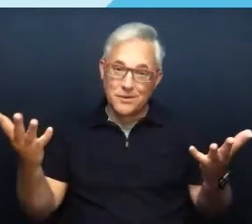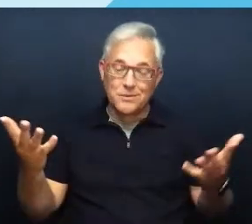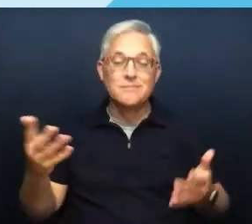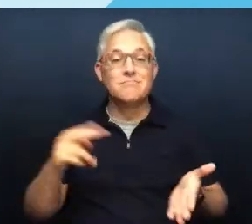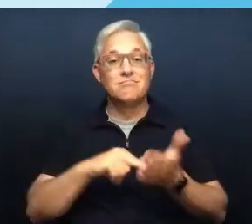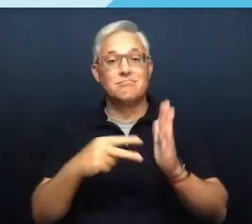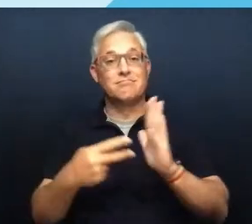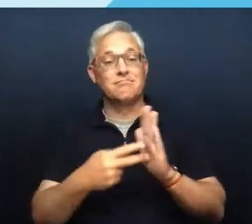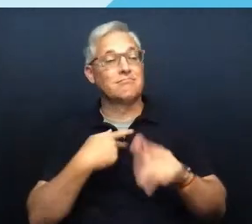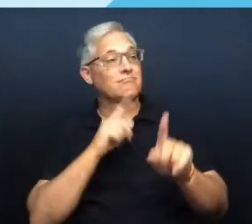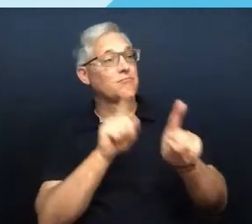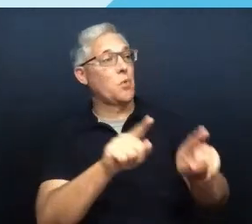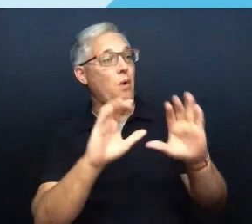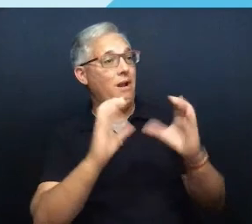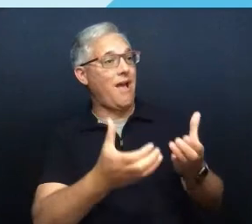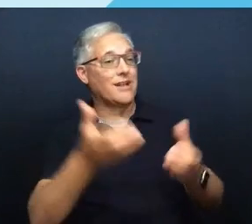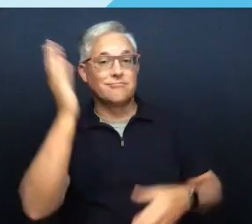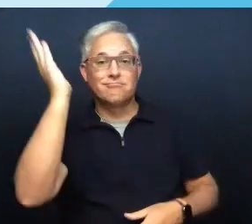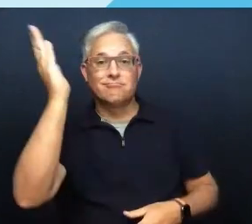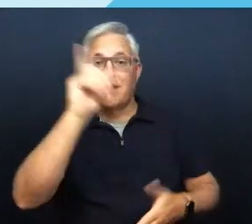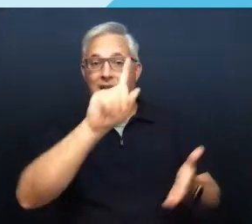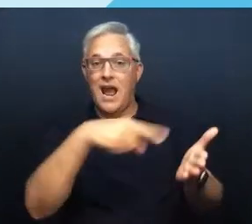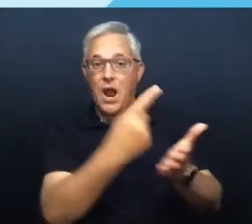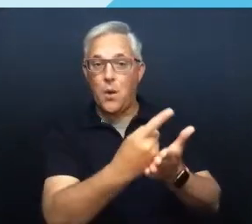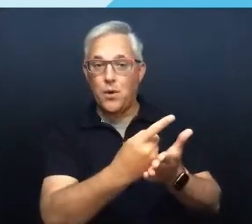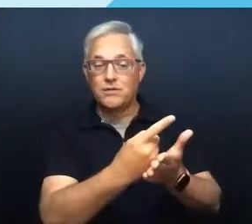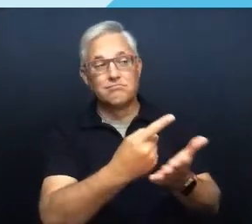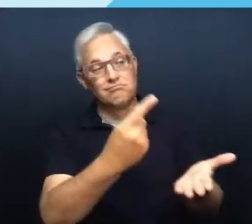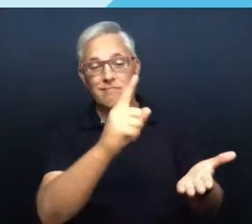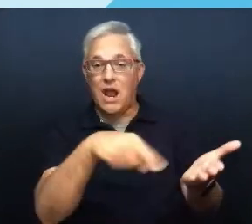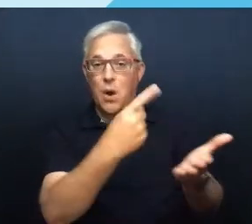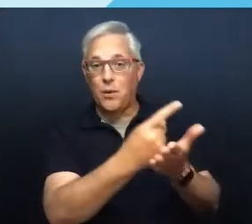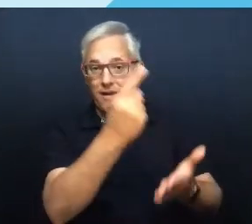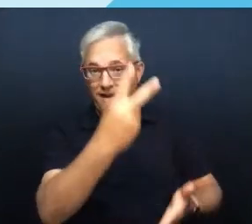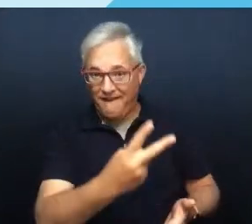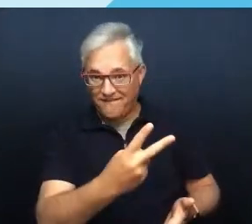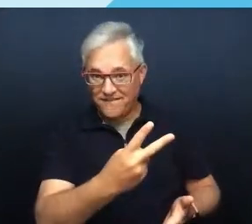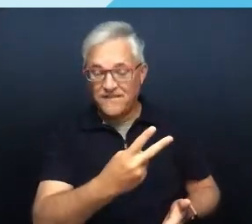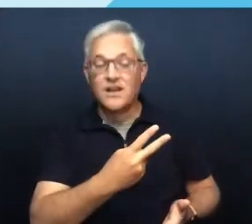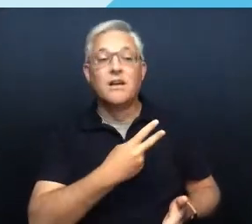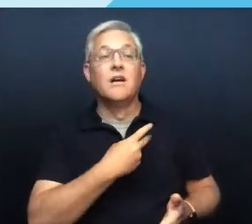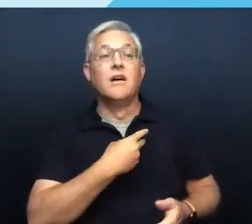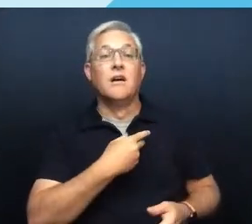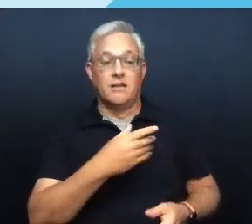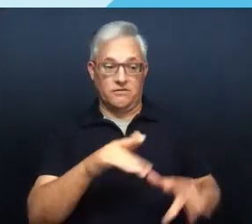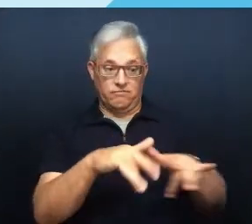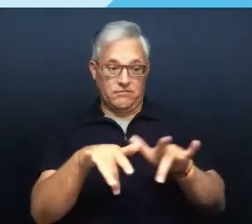and then I'd have to take that take that recording home, listen to it again and take